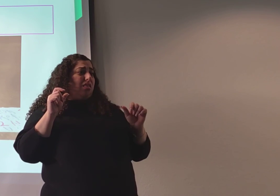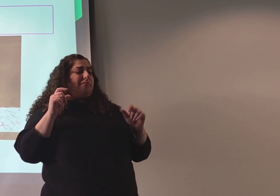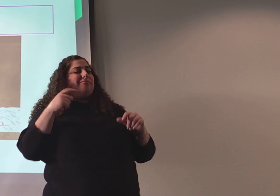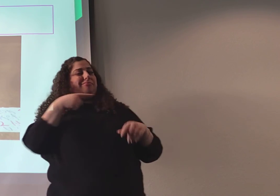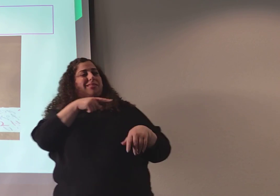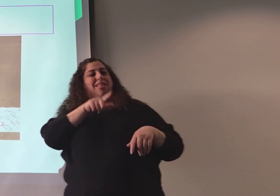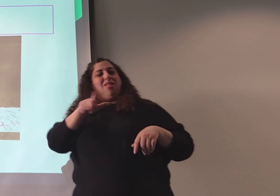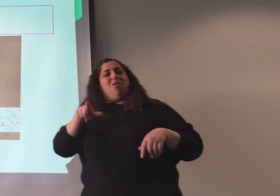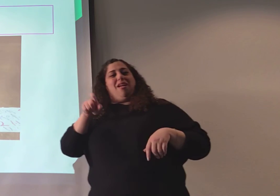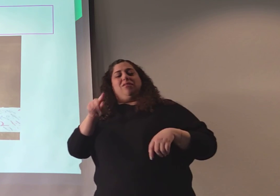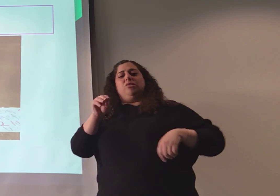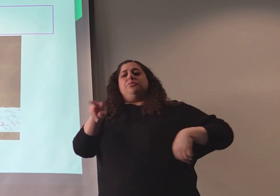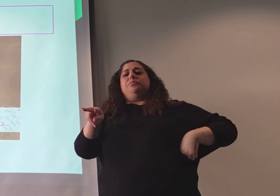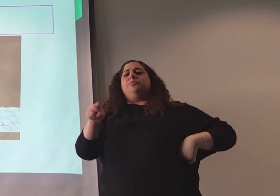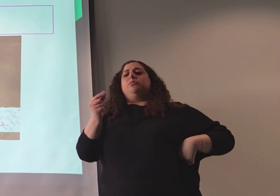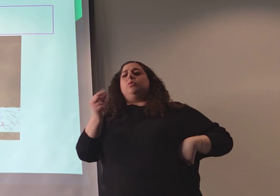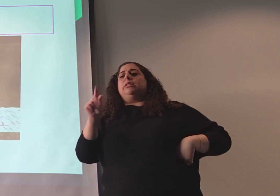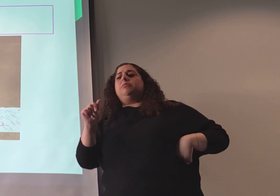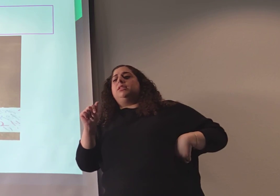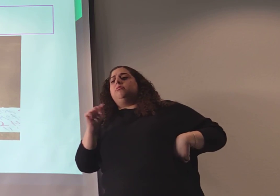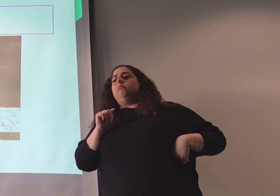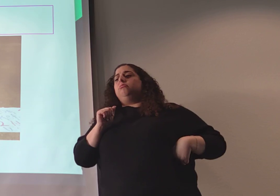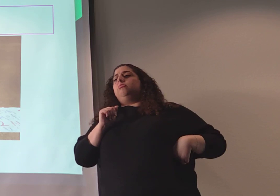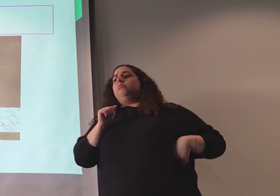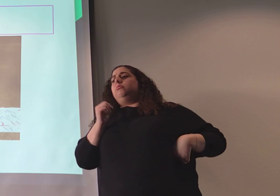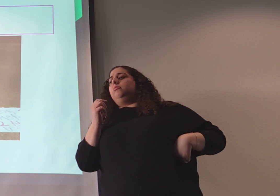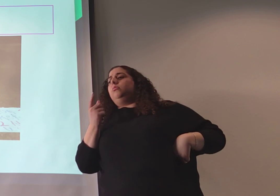is, what the situation is, and what the option is that they’re asking for.